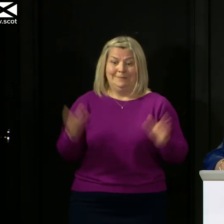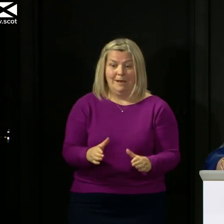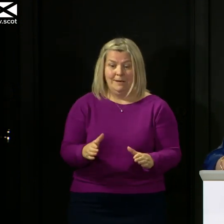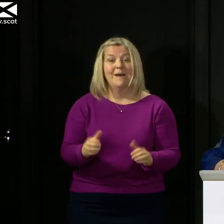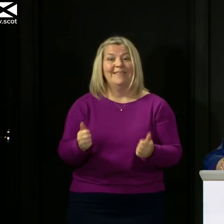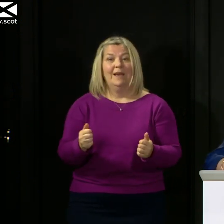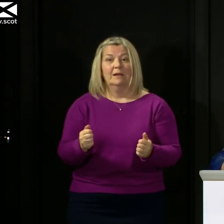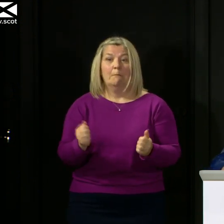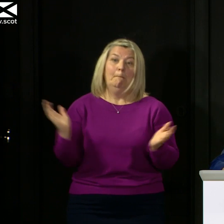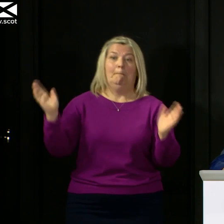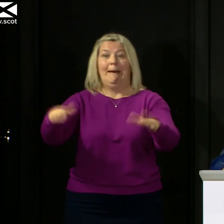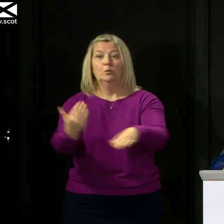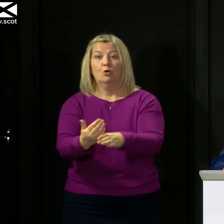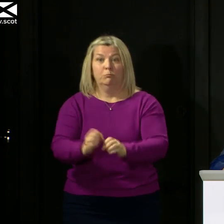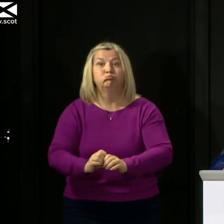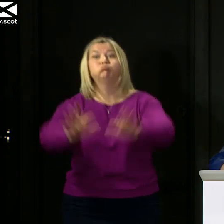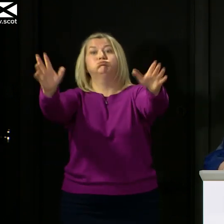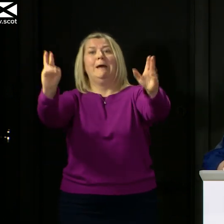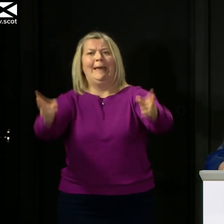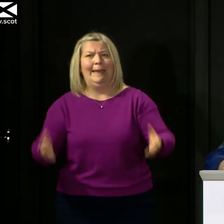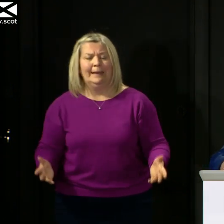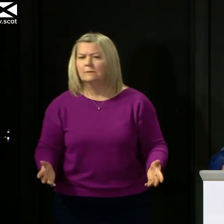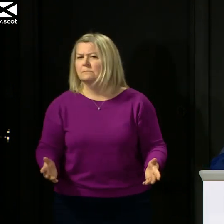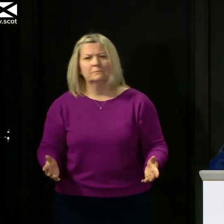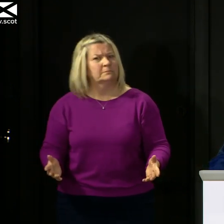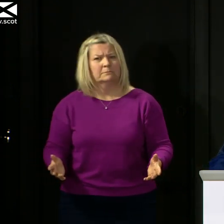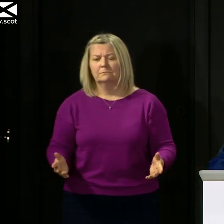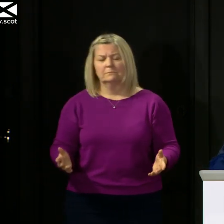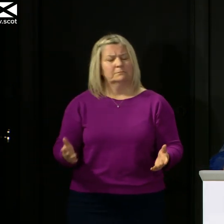sure that all of the guidance is in place to give workers confidence that they will